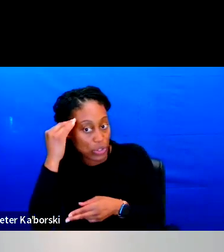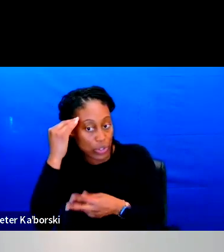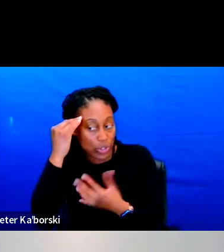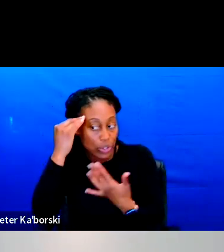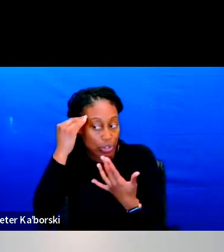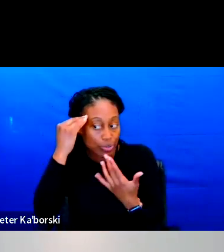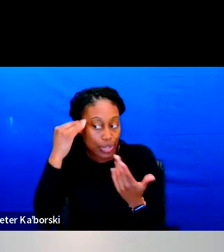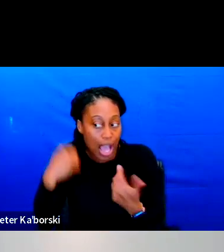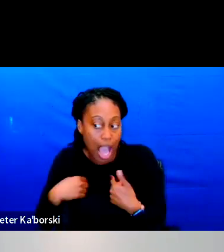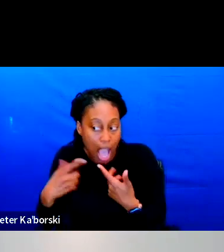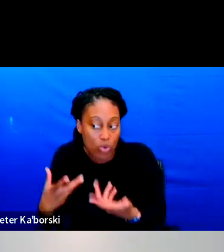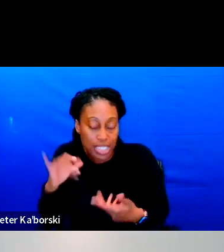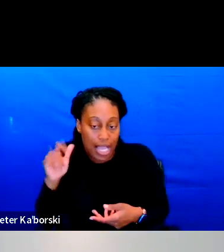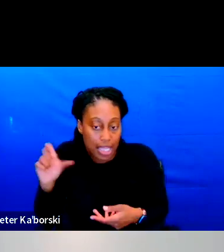Selina Butcher: you know I was the Ils who took the call.